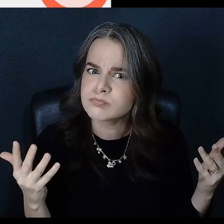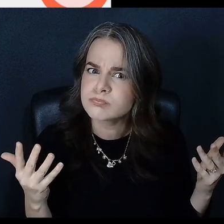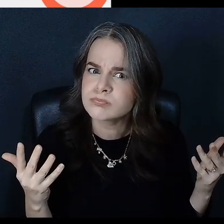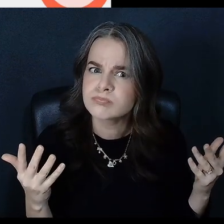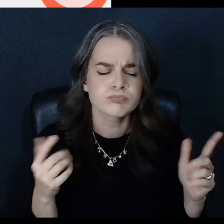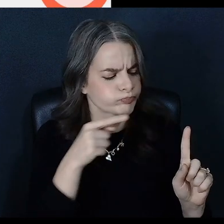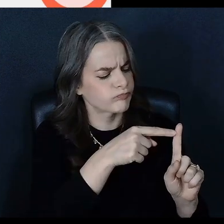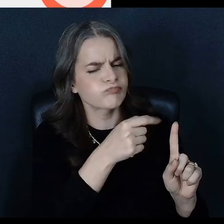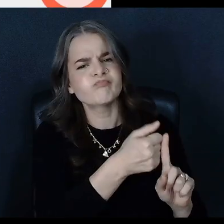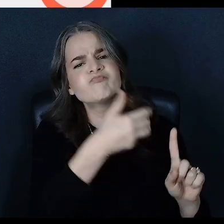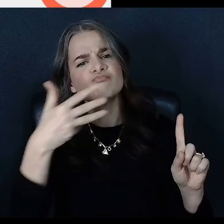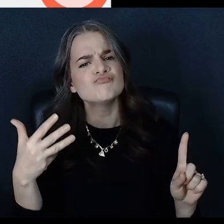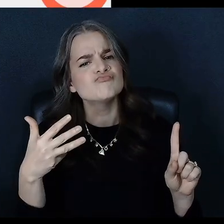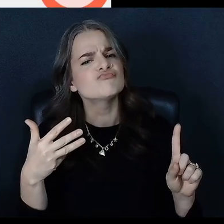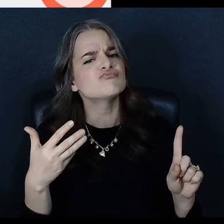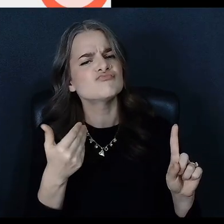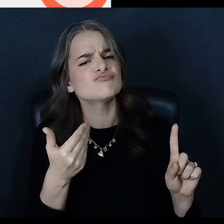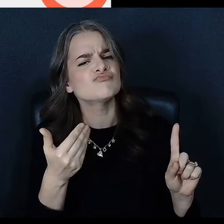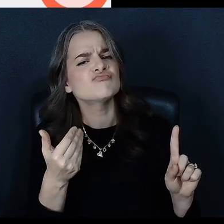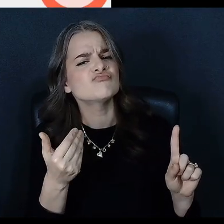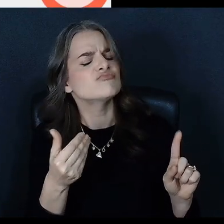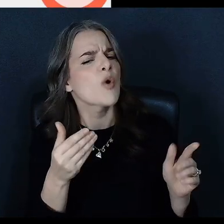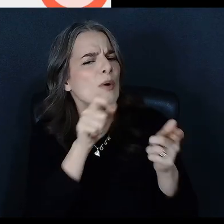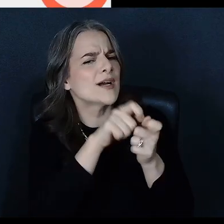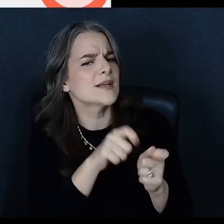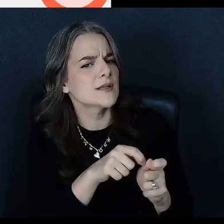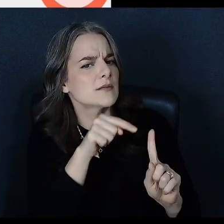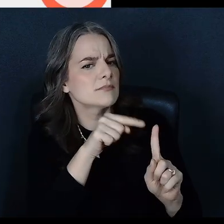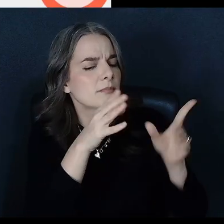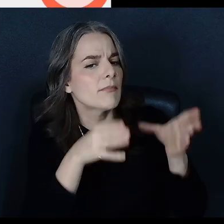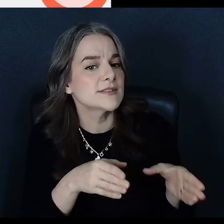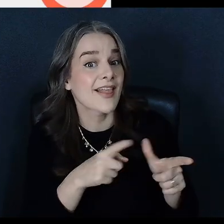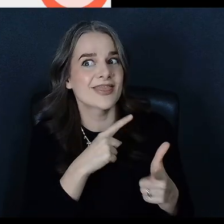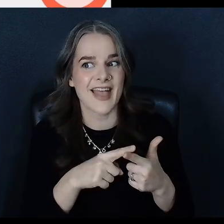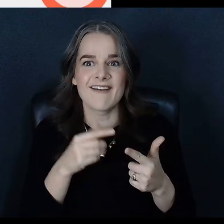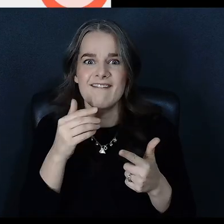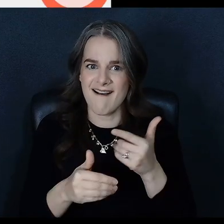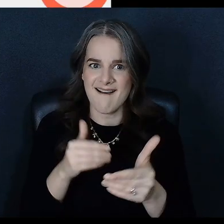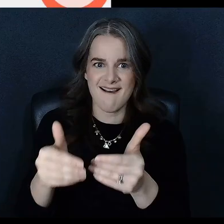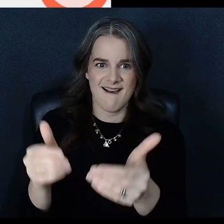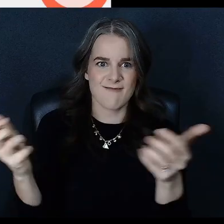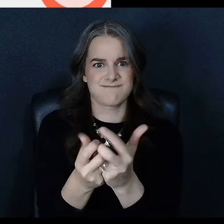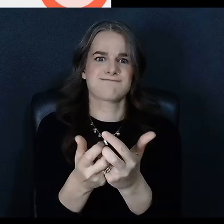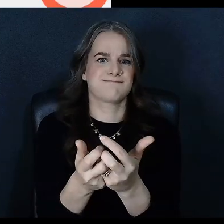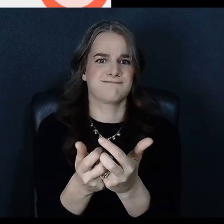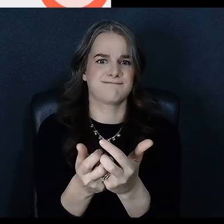Give me the details of that person and then move through it that way. If you're someone who works in education and assistive